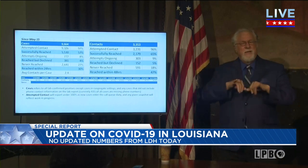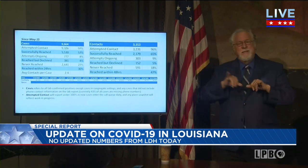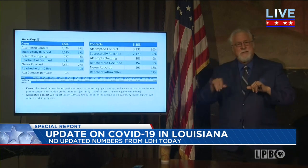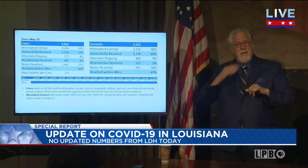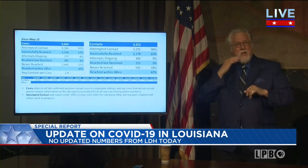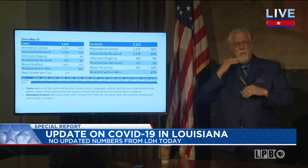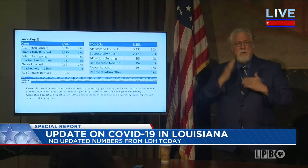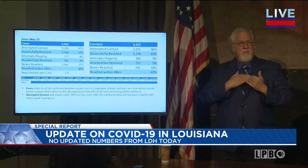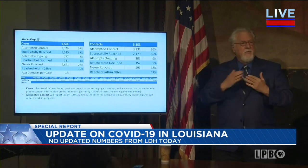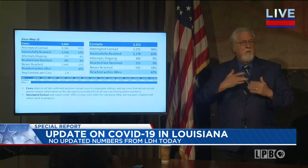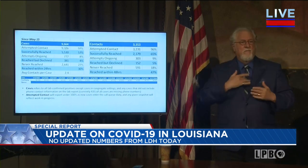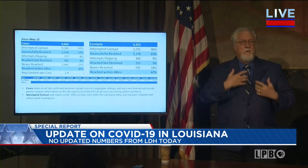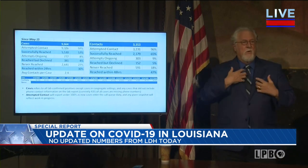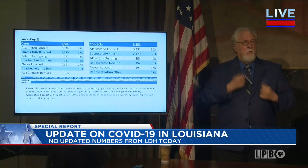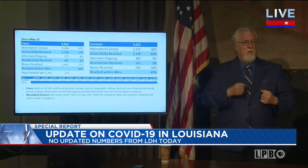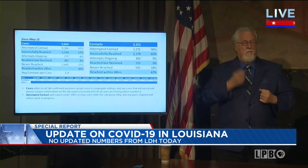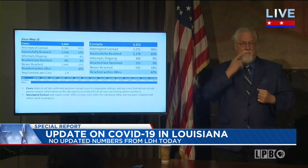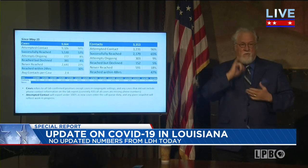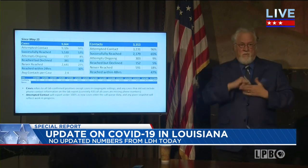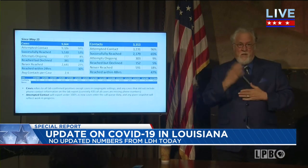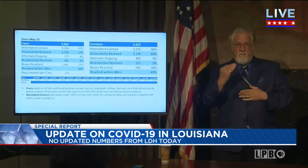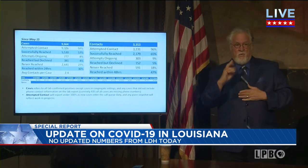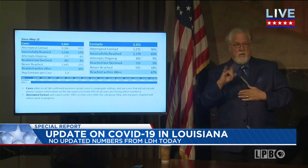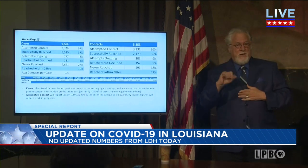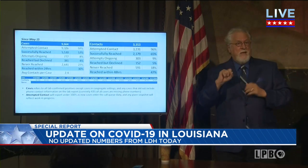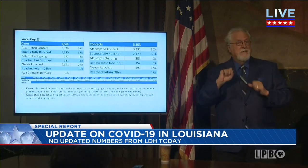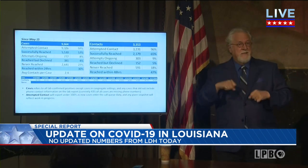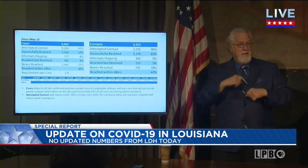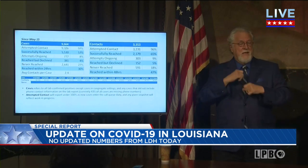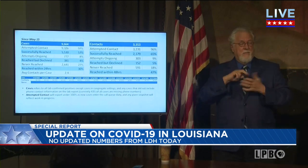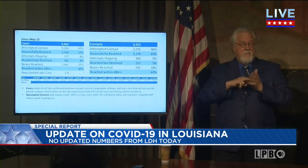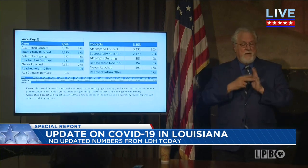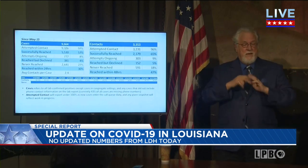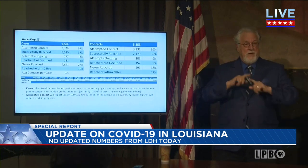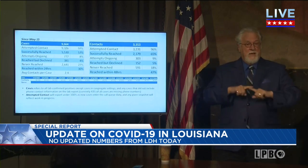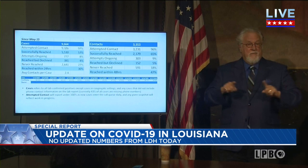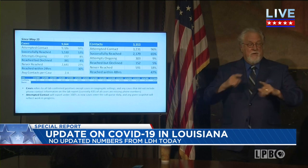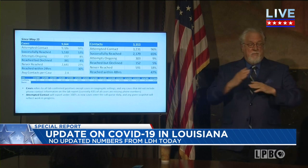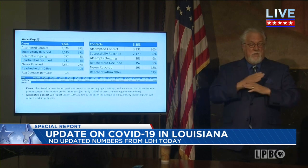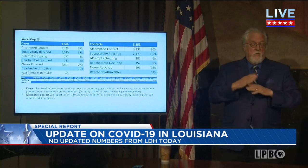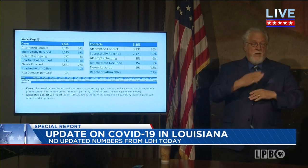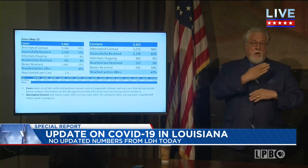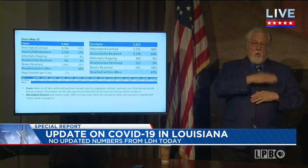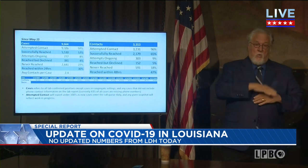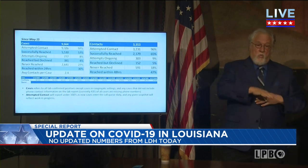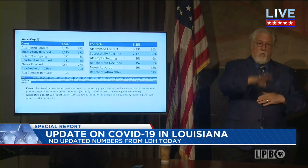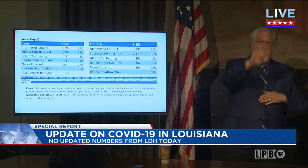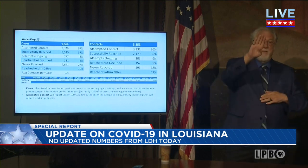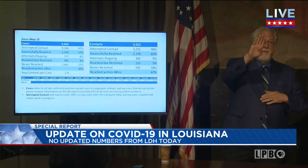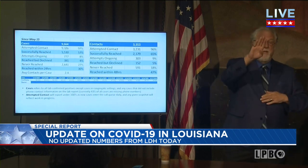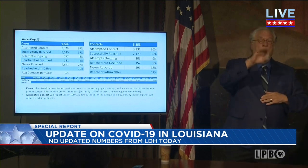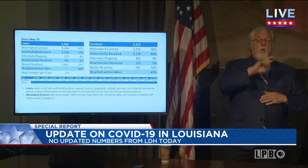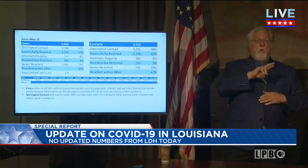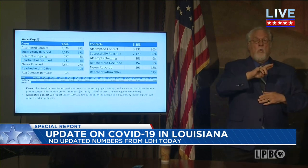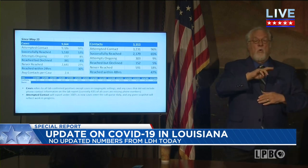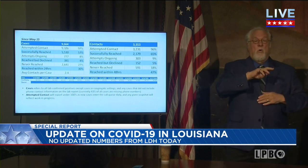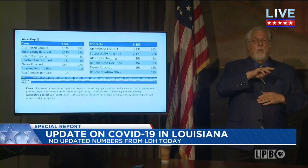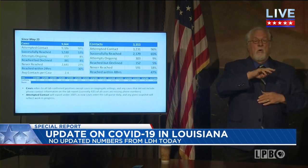HOME FOR 14 DAYS IS A HUGE ASK. STAYING HOME, LETTING THINGS RUN THEIR COURSE. IF YOU'RE A CONTACT STAYING HOME